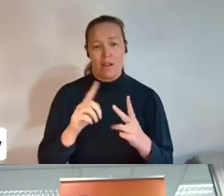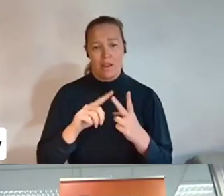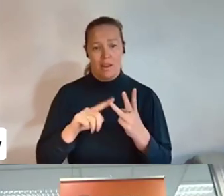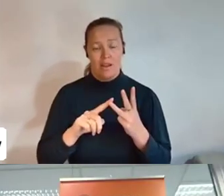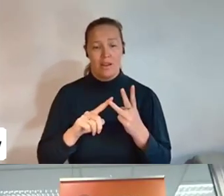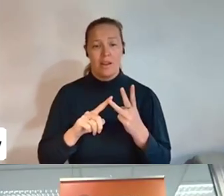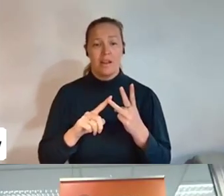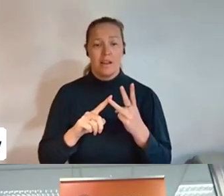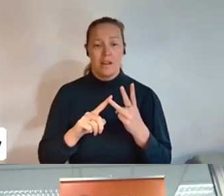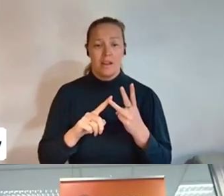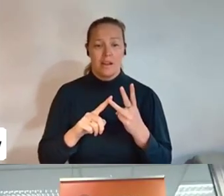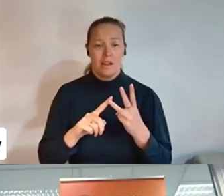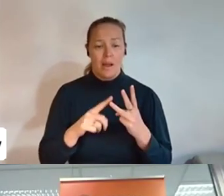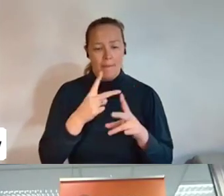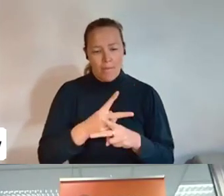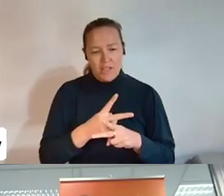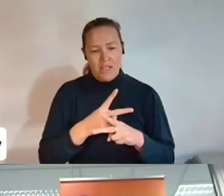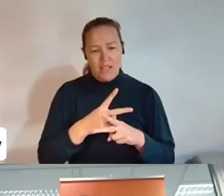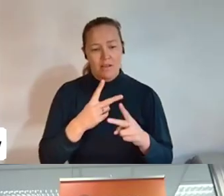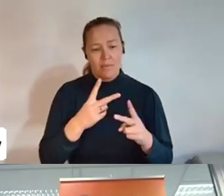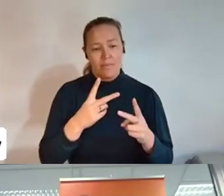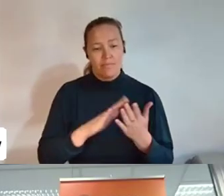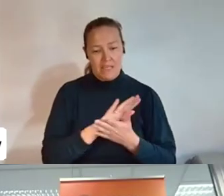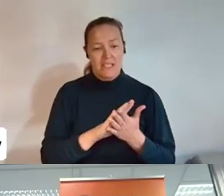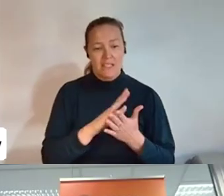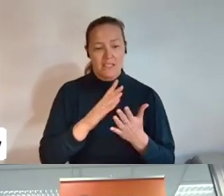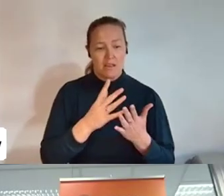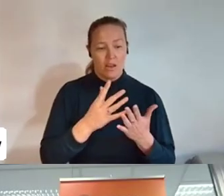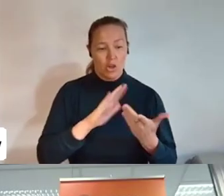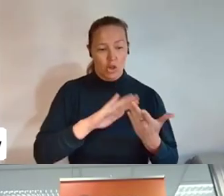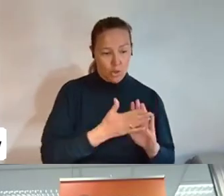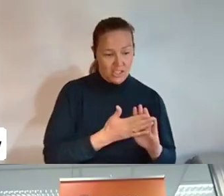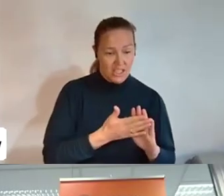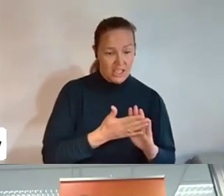importantly, monitoring bridges the gap between grassroots reality and the high level political